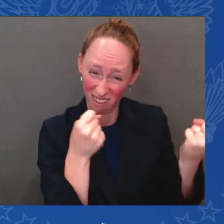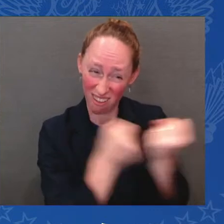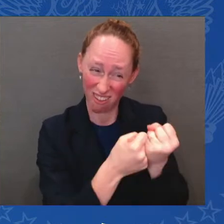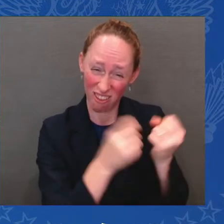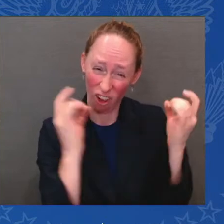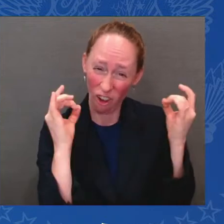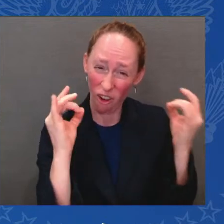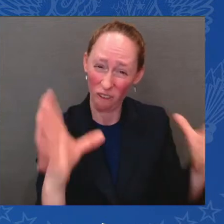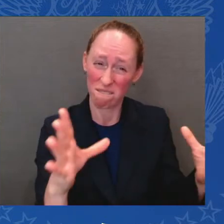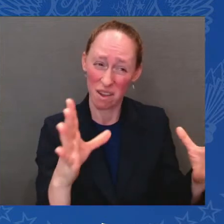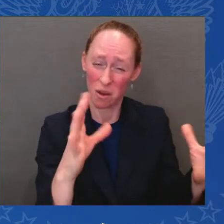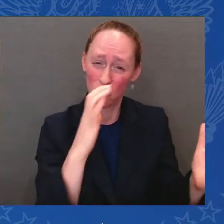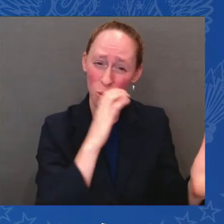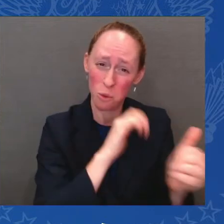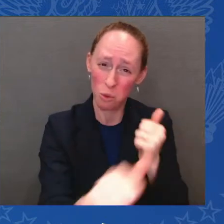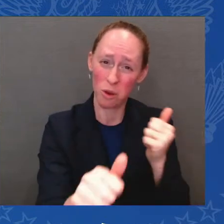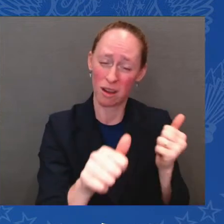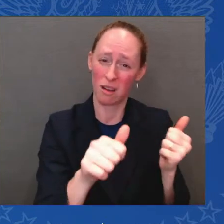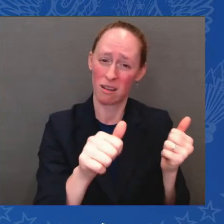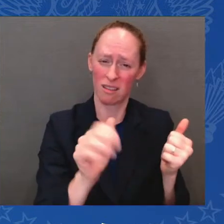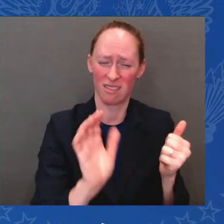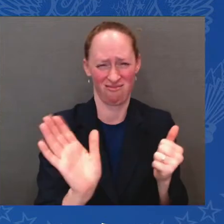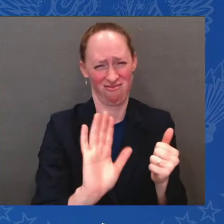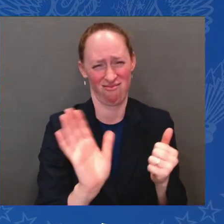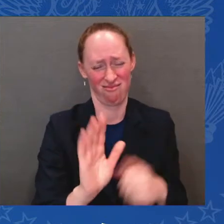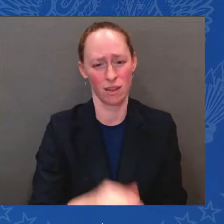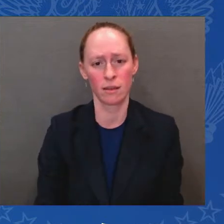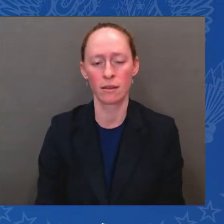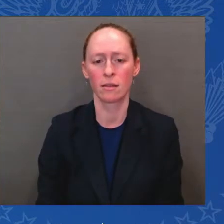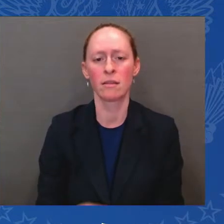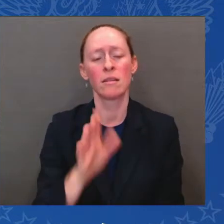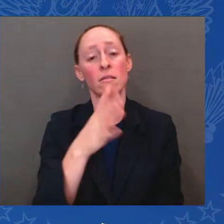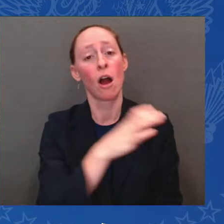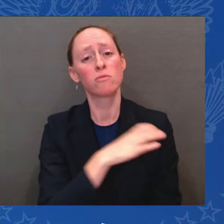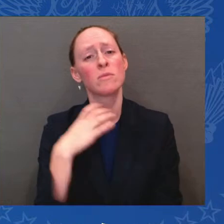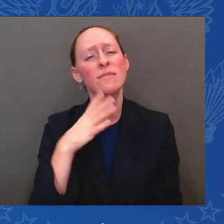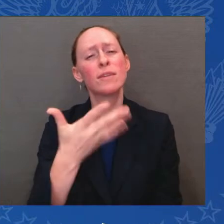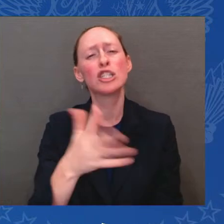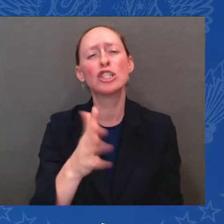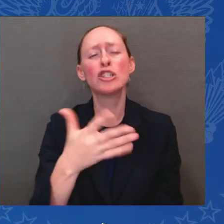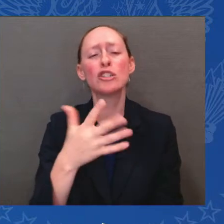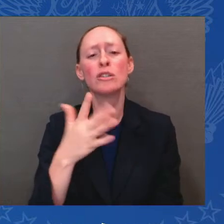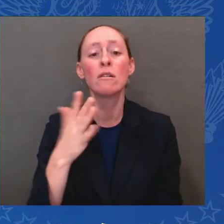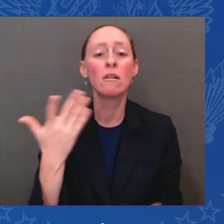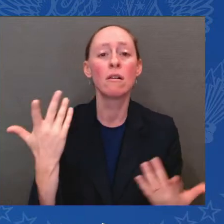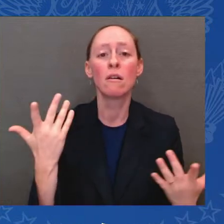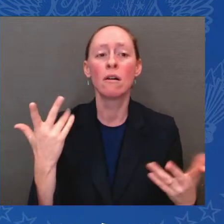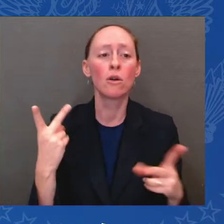This agreement today, while averting an immediate crisis, ends in -- I guess it's 45 days now,